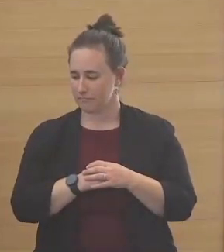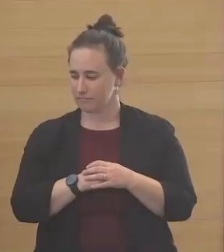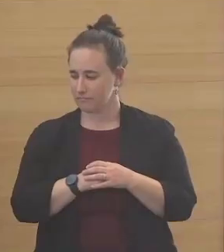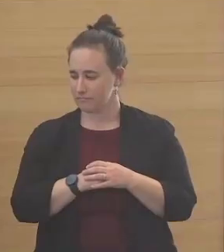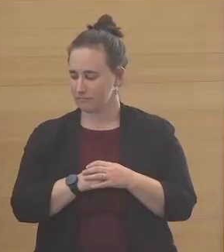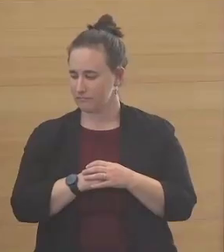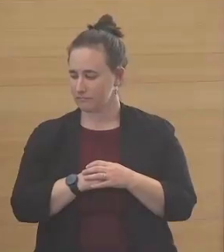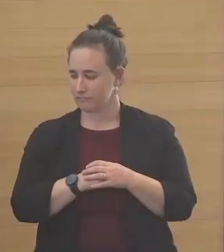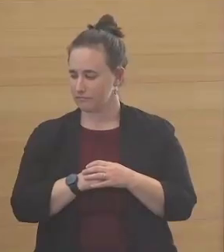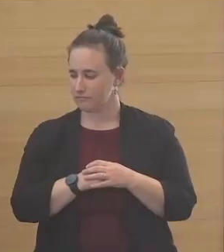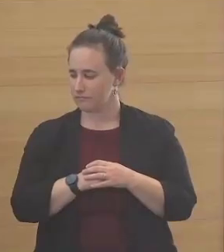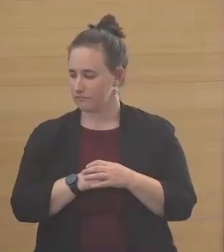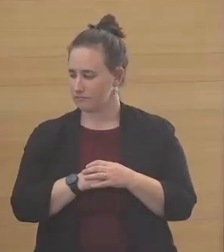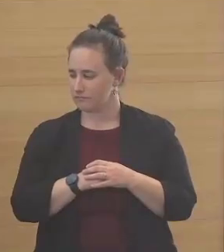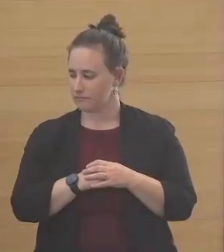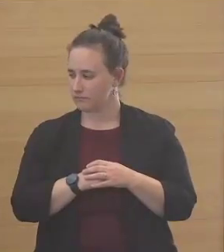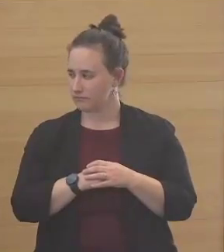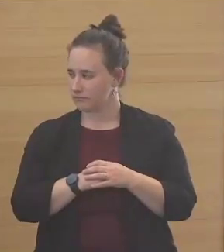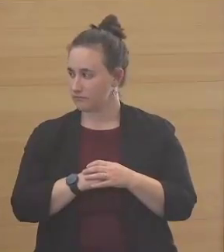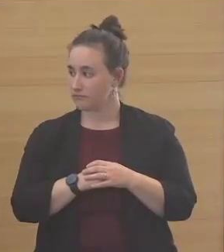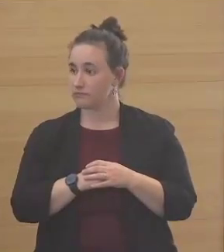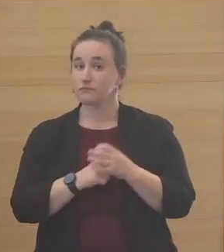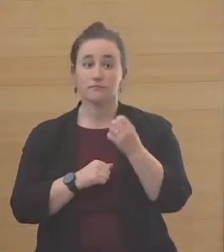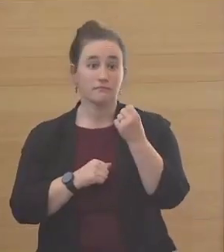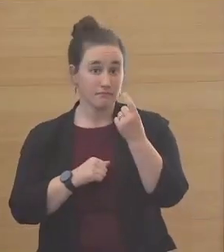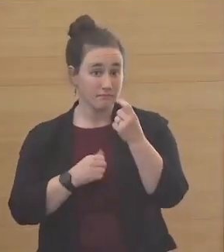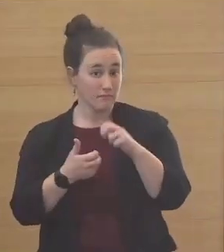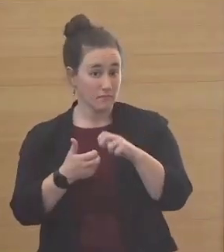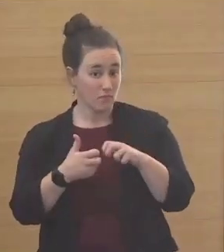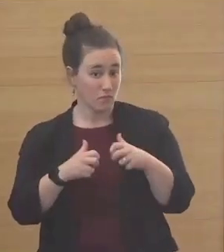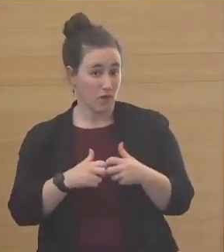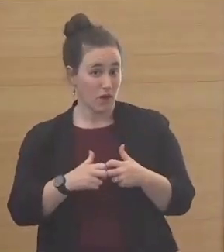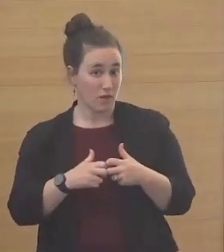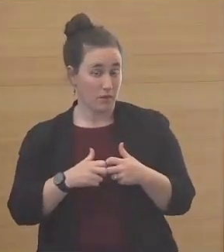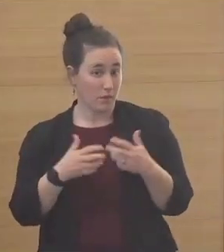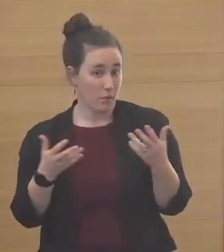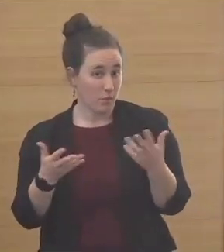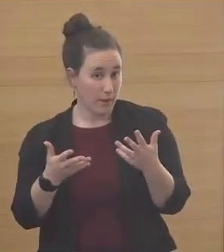The problem in Mass,